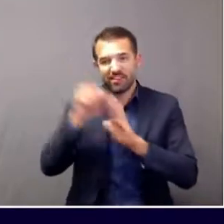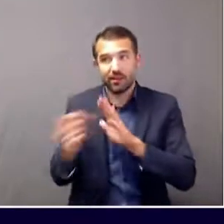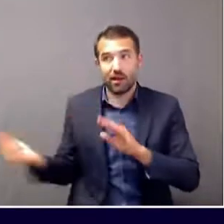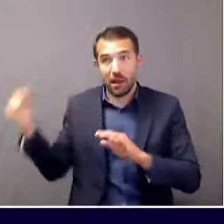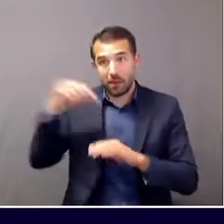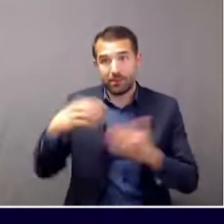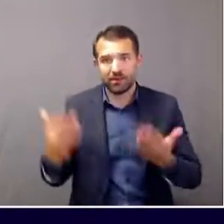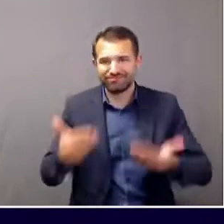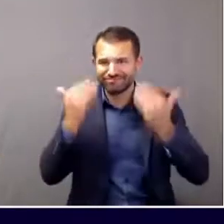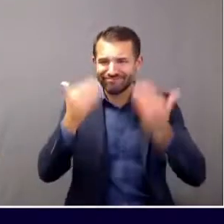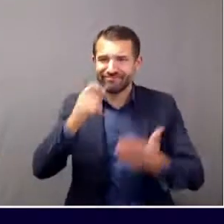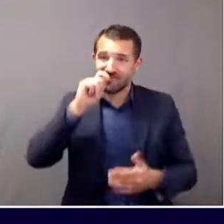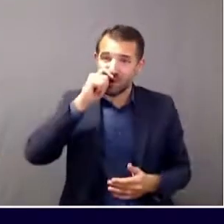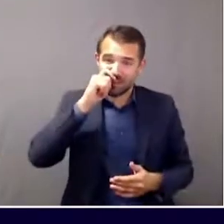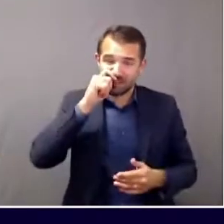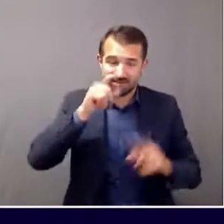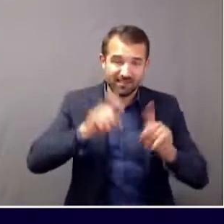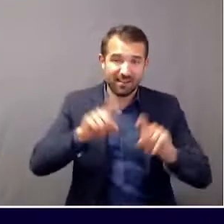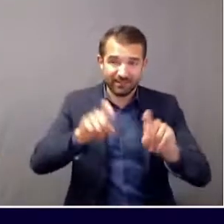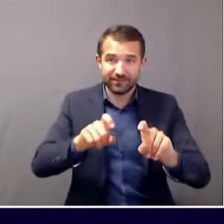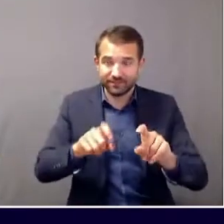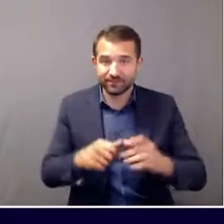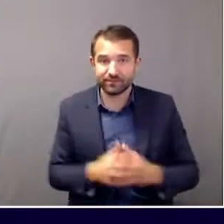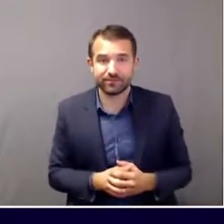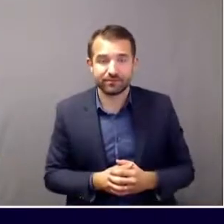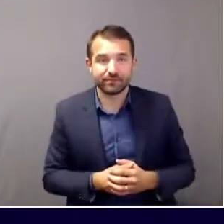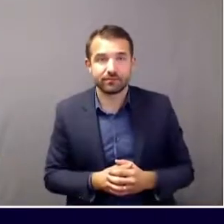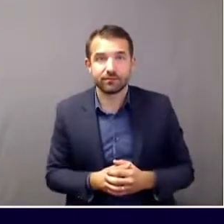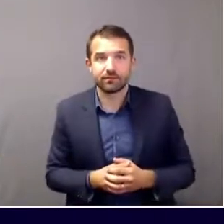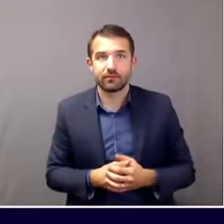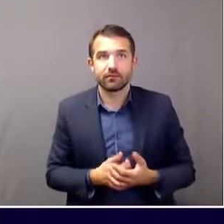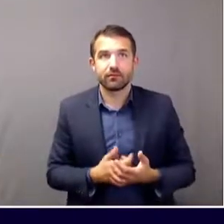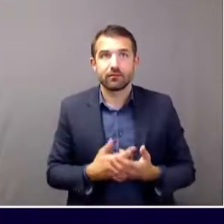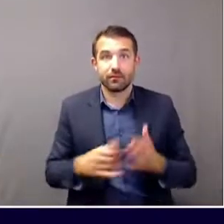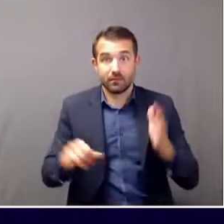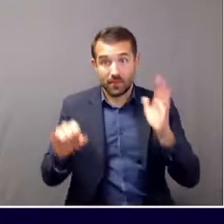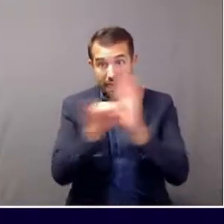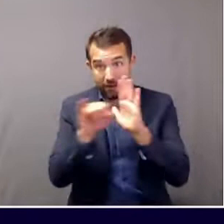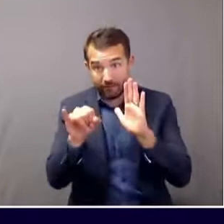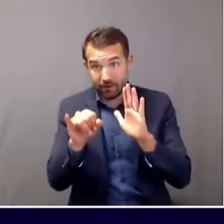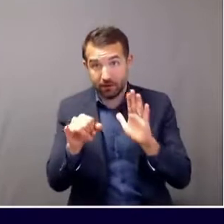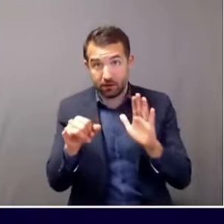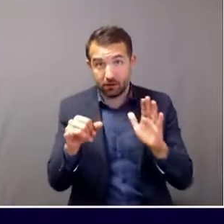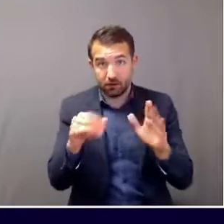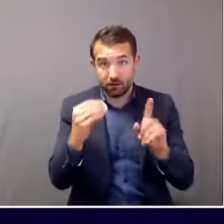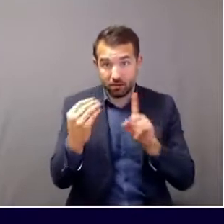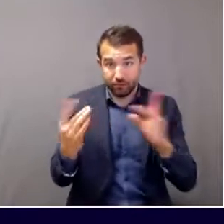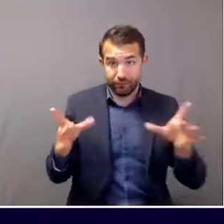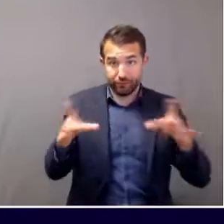because that is a way to detect whether or not you were exposed